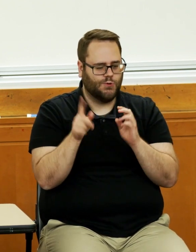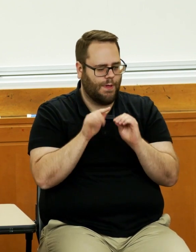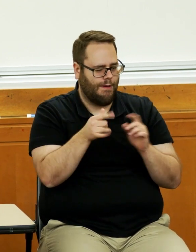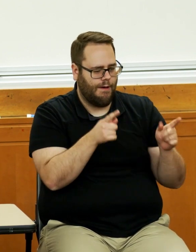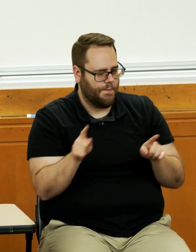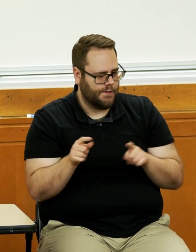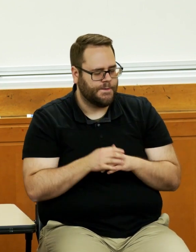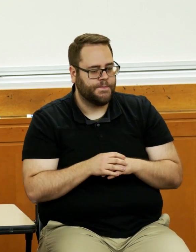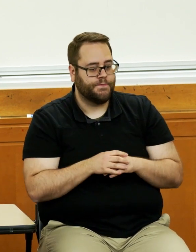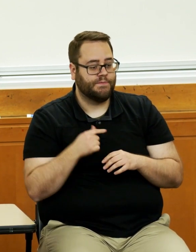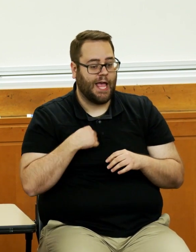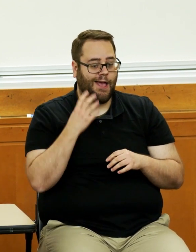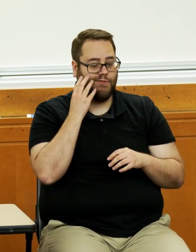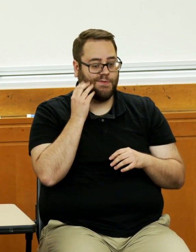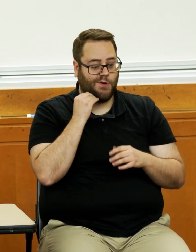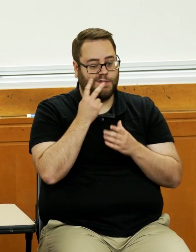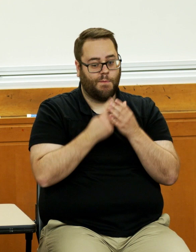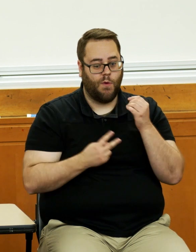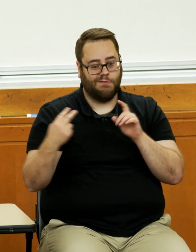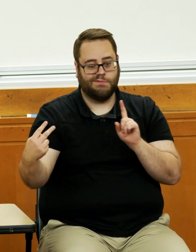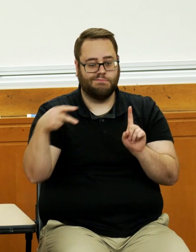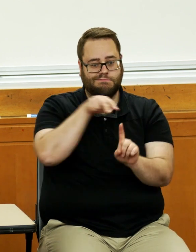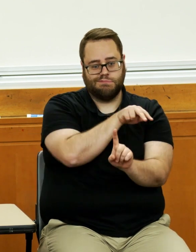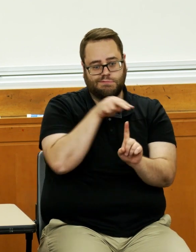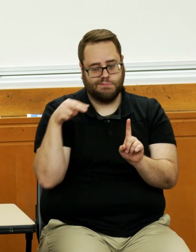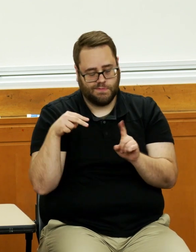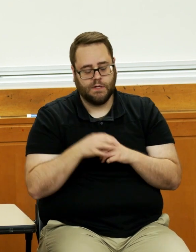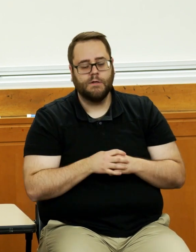I've been on both sides of that equation. In one of the cases in our own clinic,